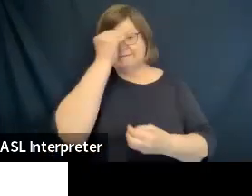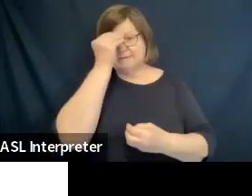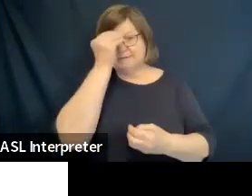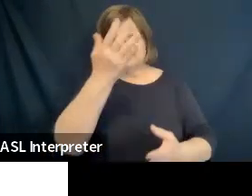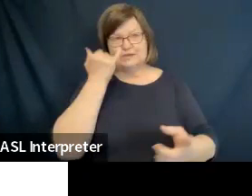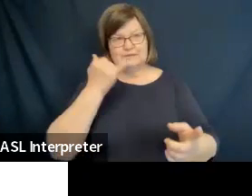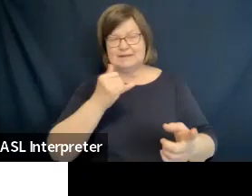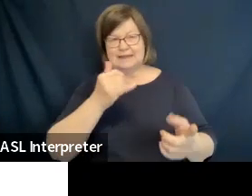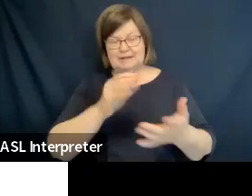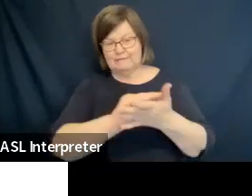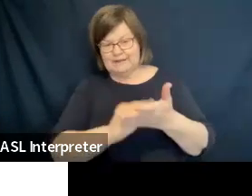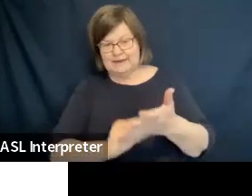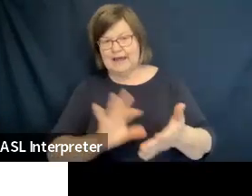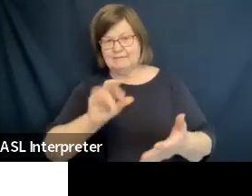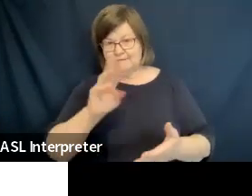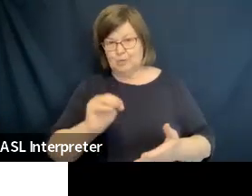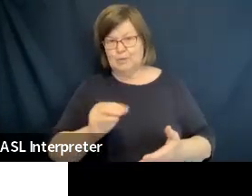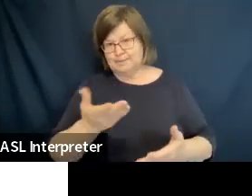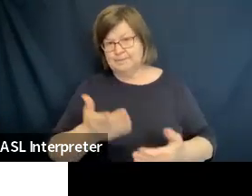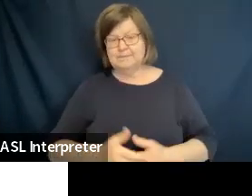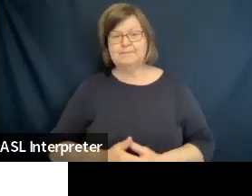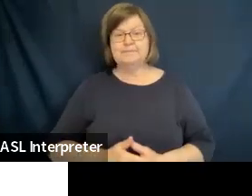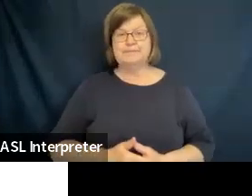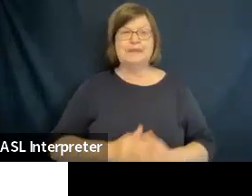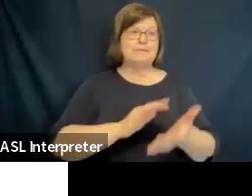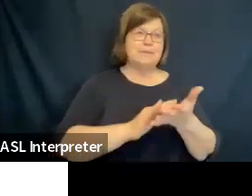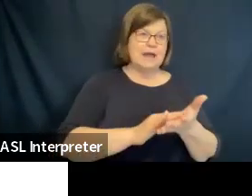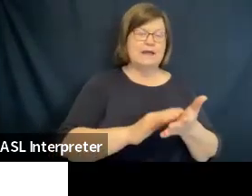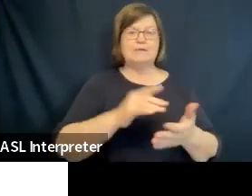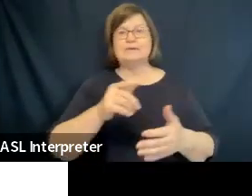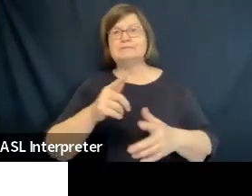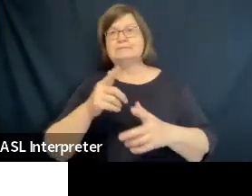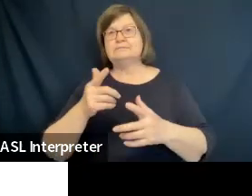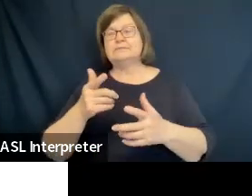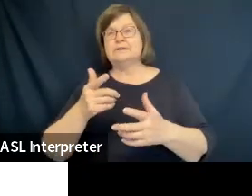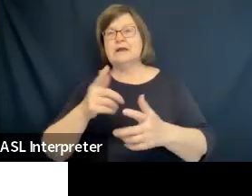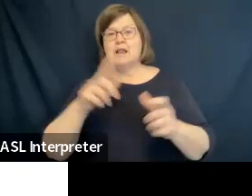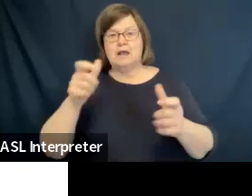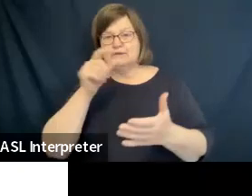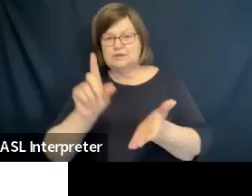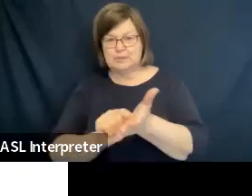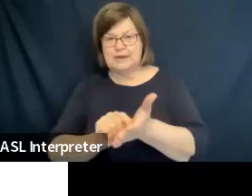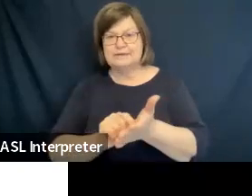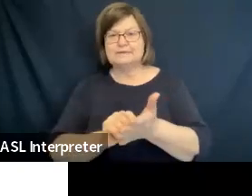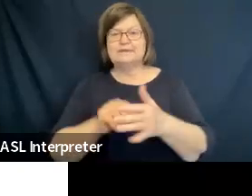out a form, for example. Braille or large print materials. Accessible electronic and